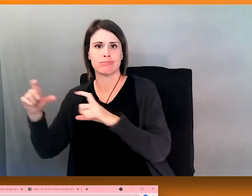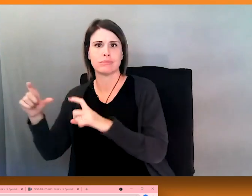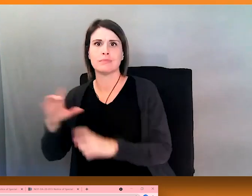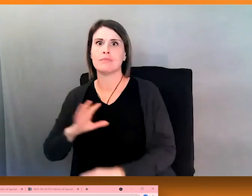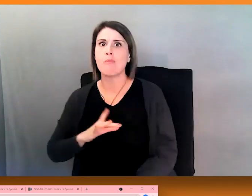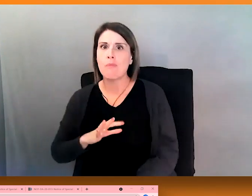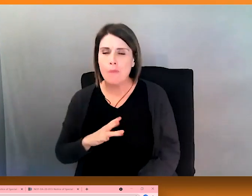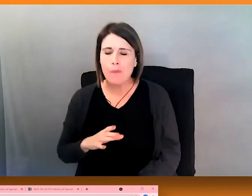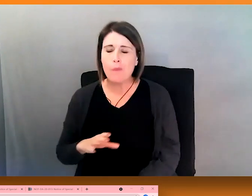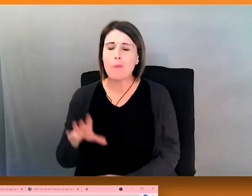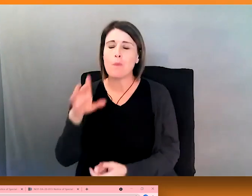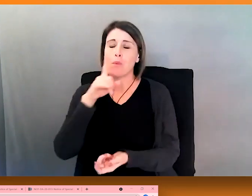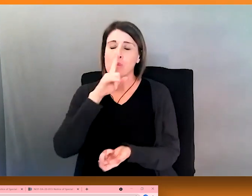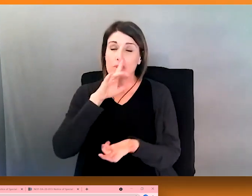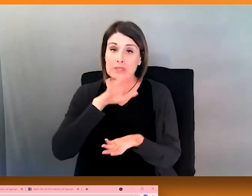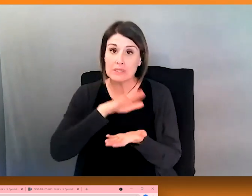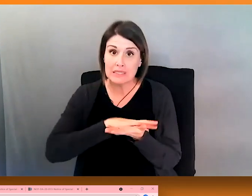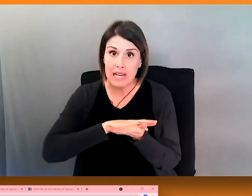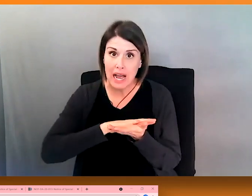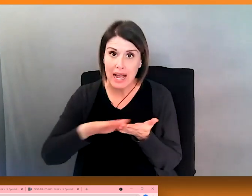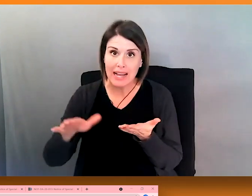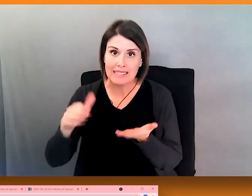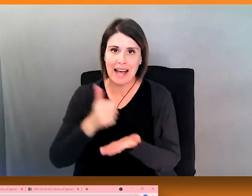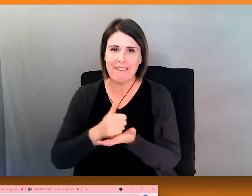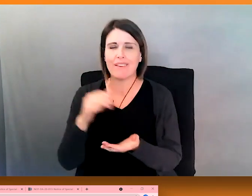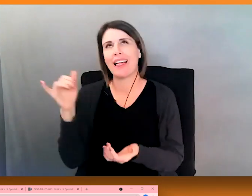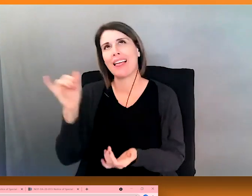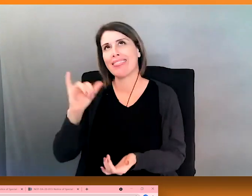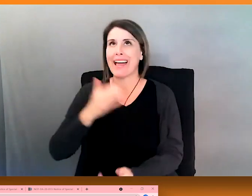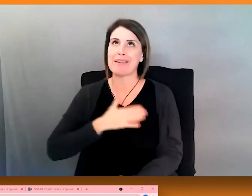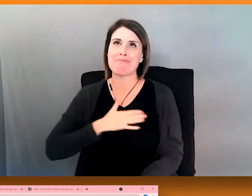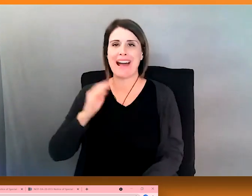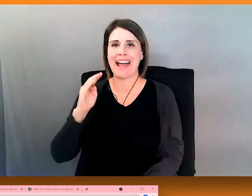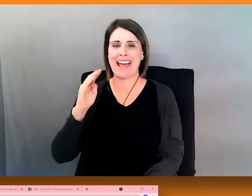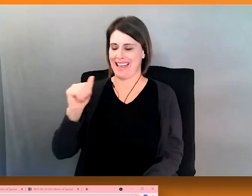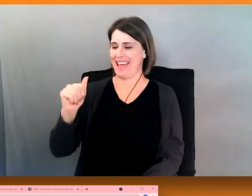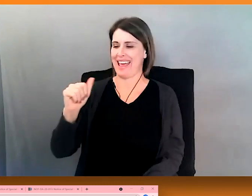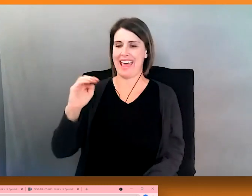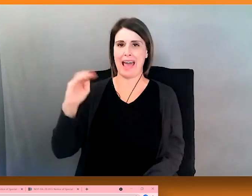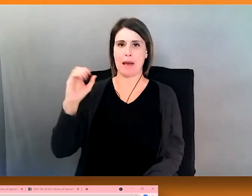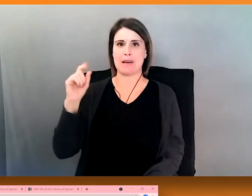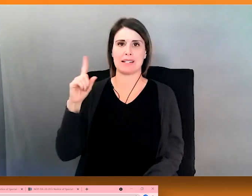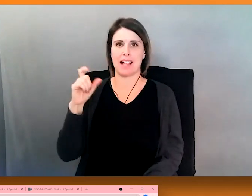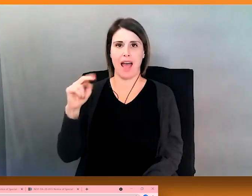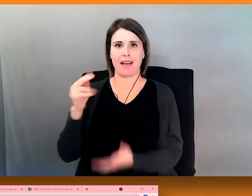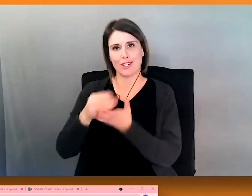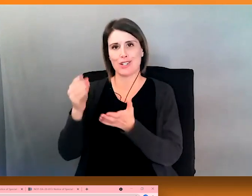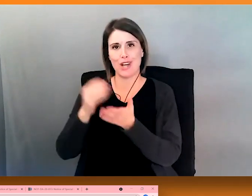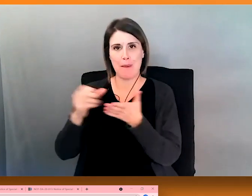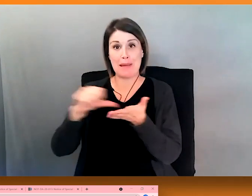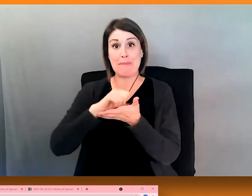This is a really nice feature. I feel like it's my Amazon shopping page. You know how when you're on Amazon--